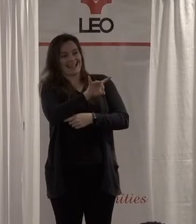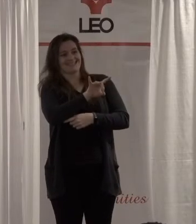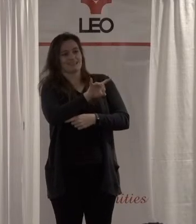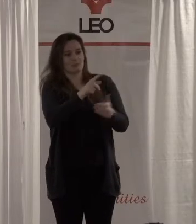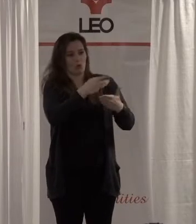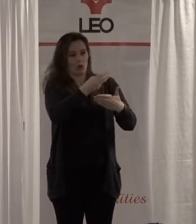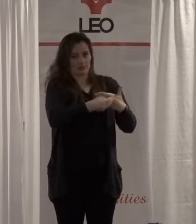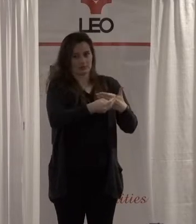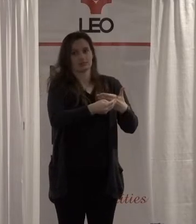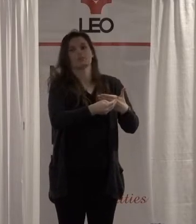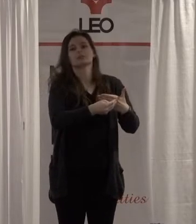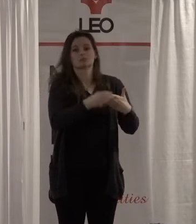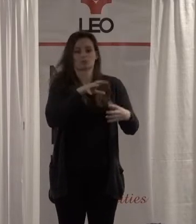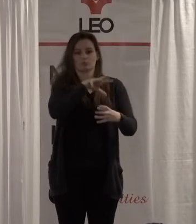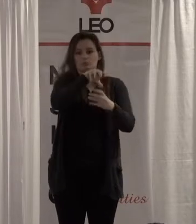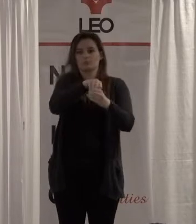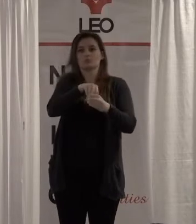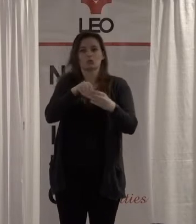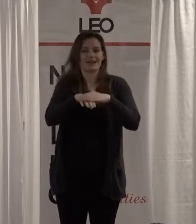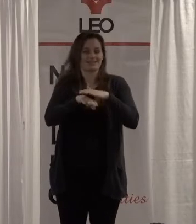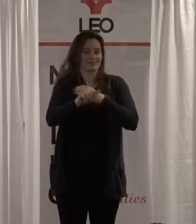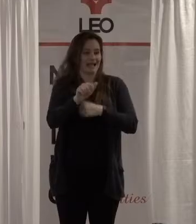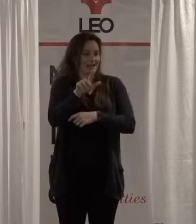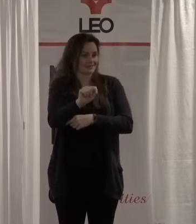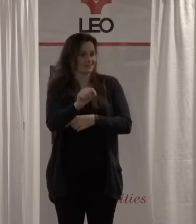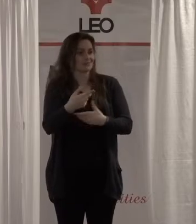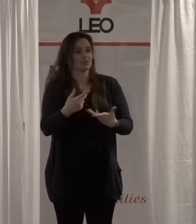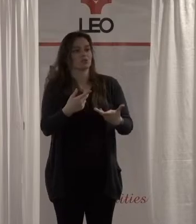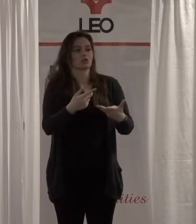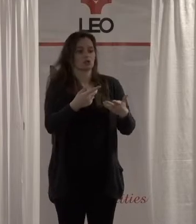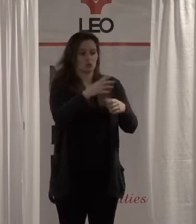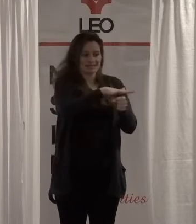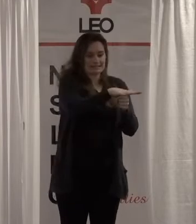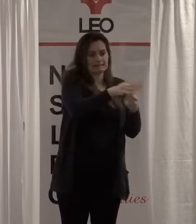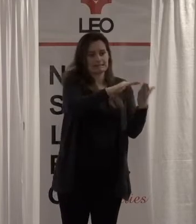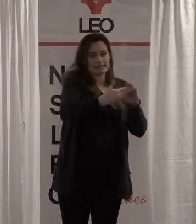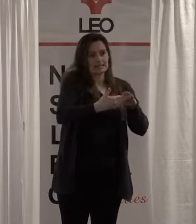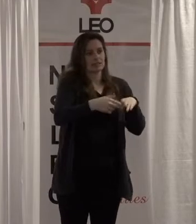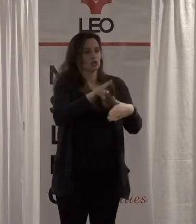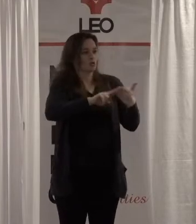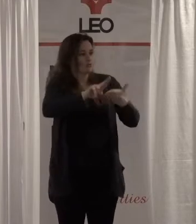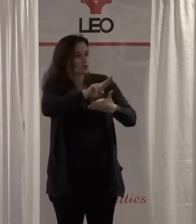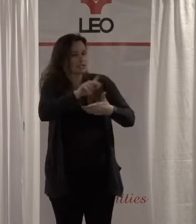LIKE MUNICIPALITIES, UNIVERSITIES, LIBRARIES AND LOTS MORE.